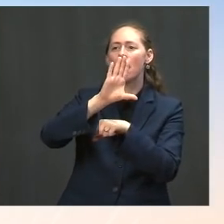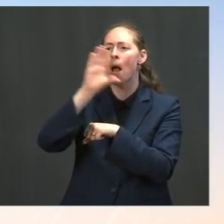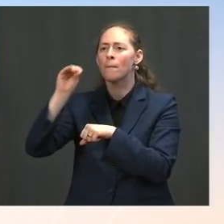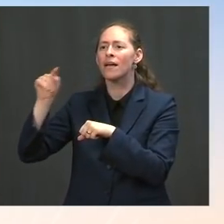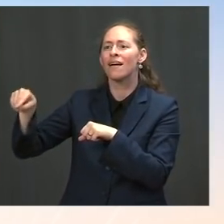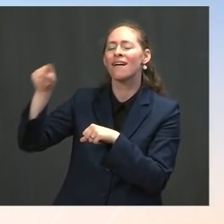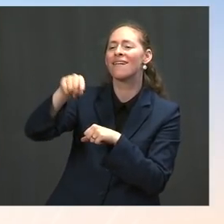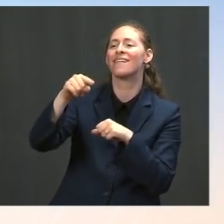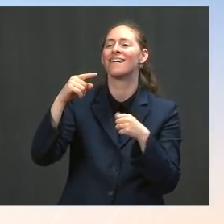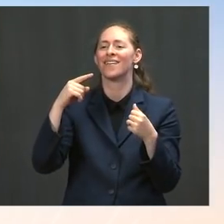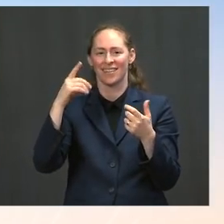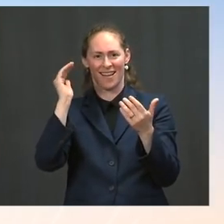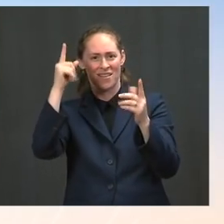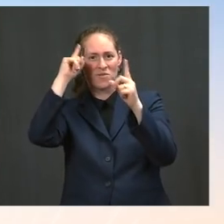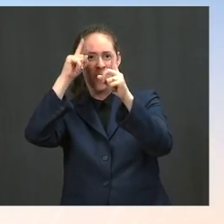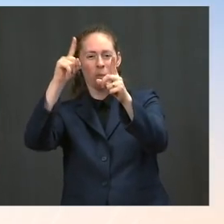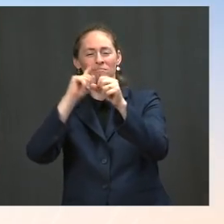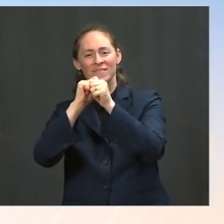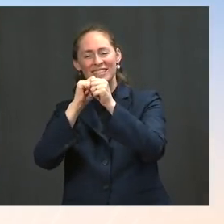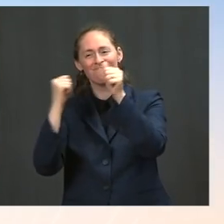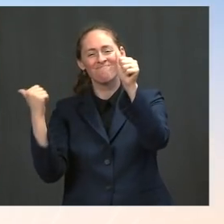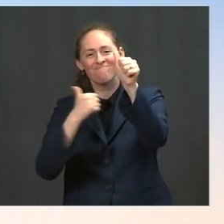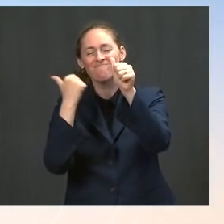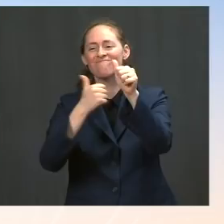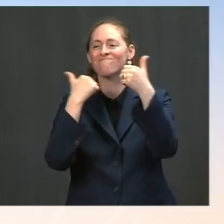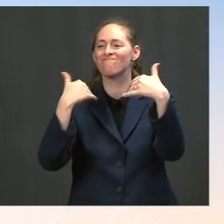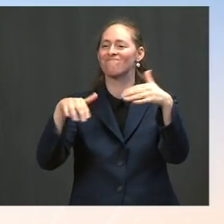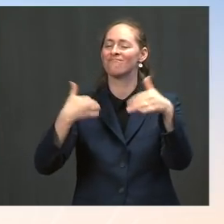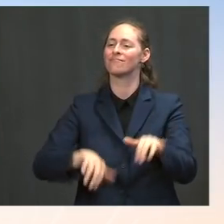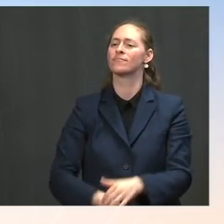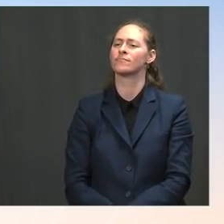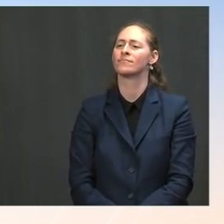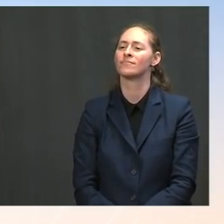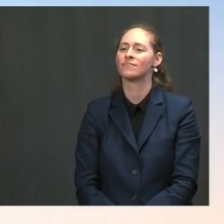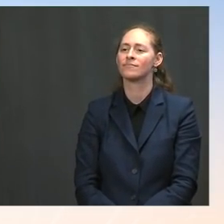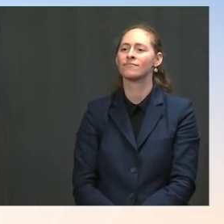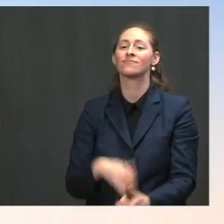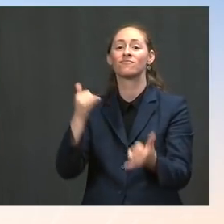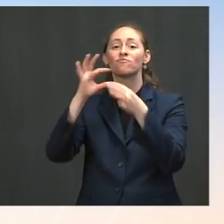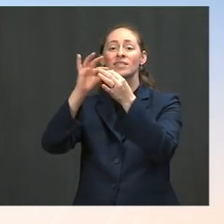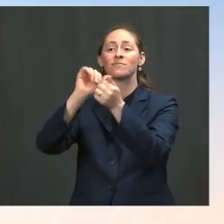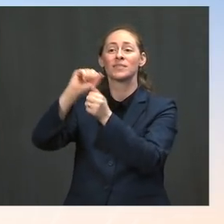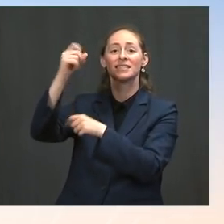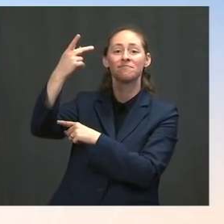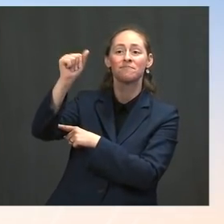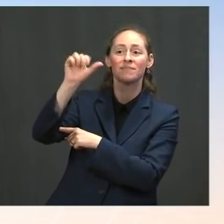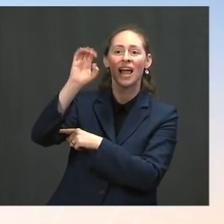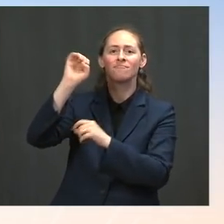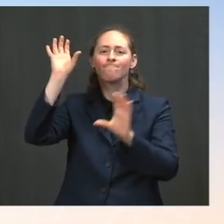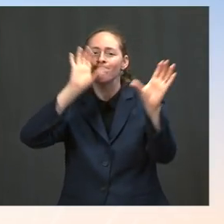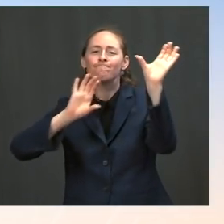the next stage of our nation's space exploration. And investments in space create jobs; can improve life here on Earth,